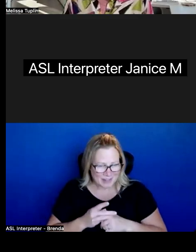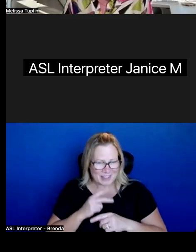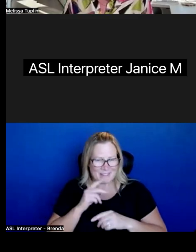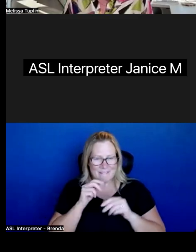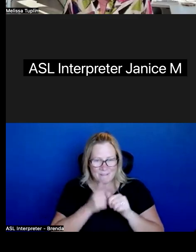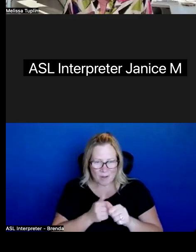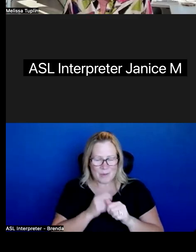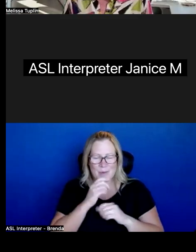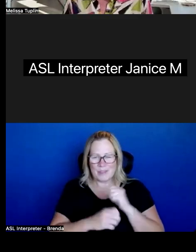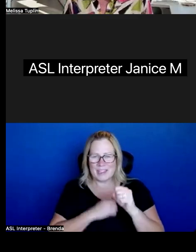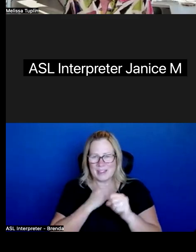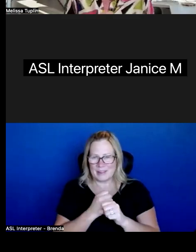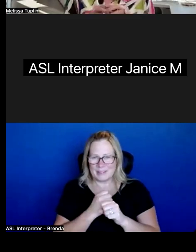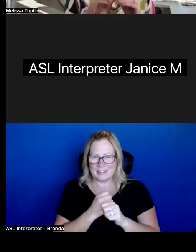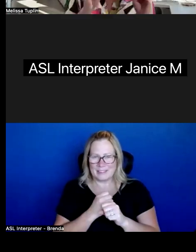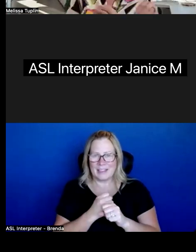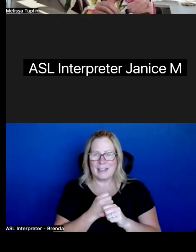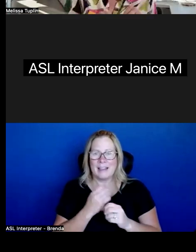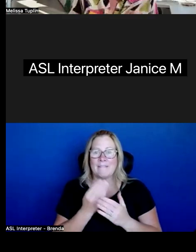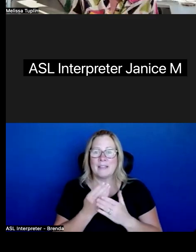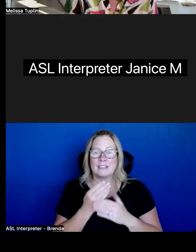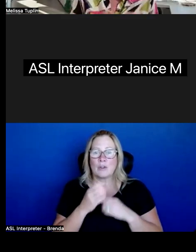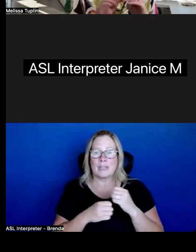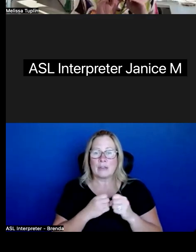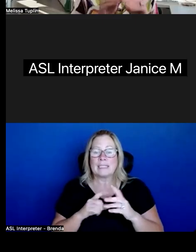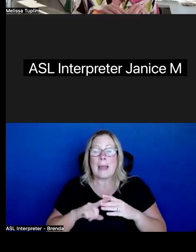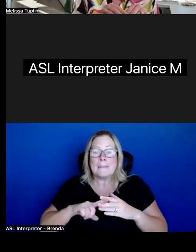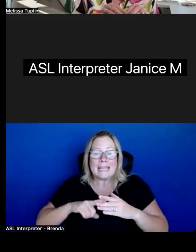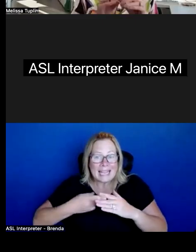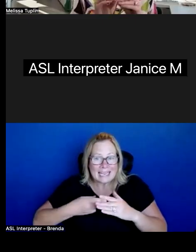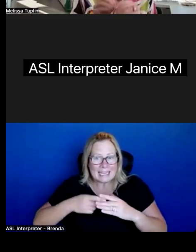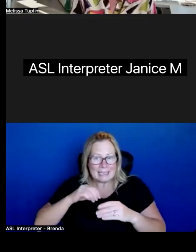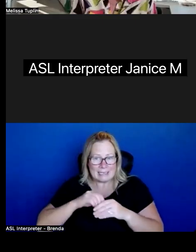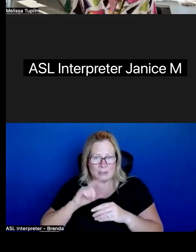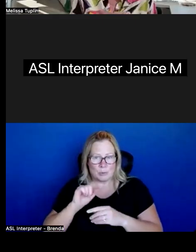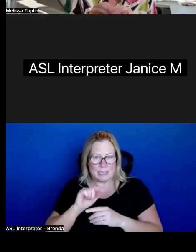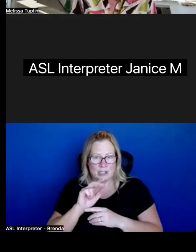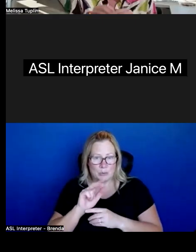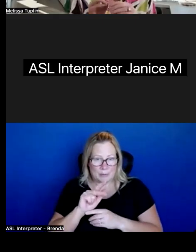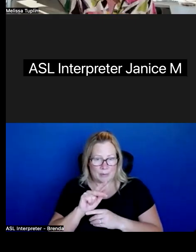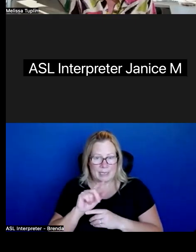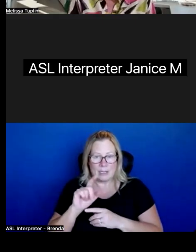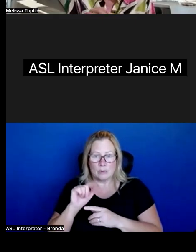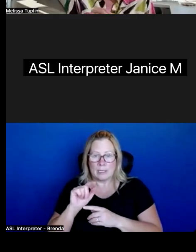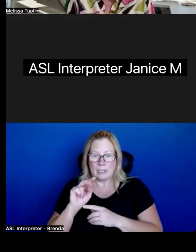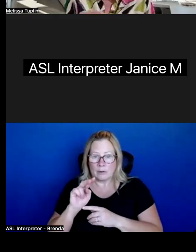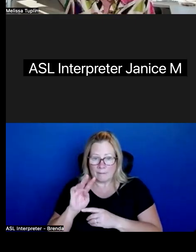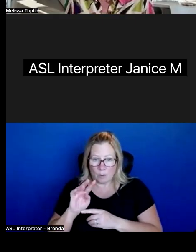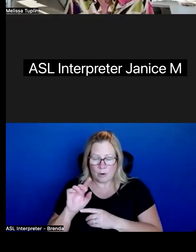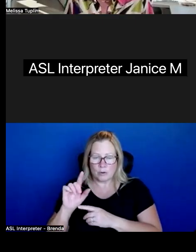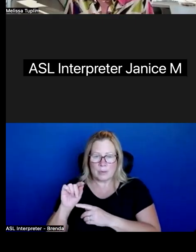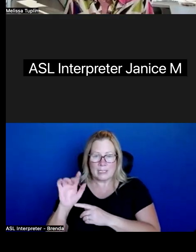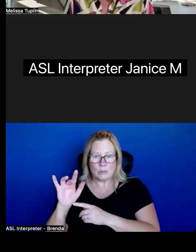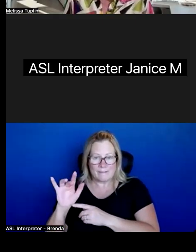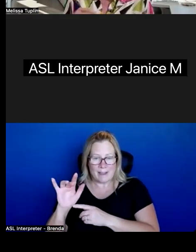the forms are for fiscal years beginning in 2023, 2024 and 2025, not ending.